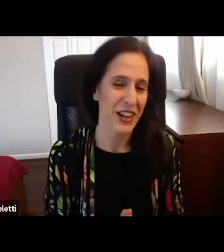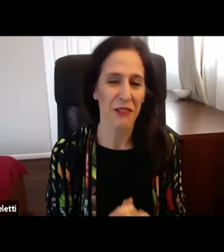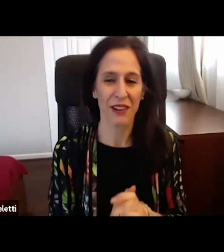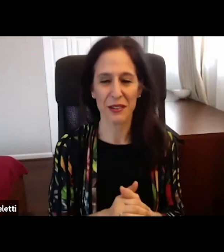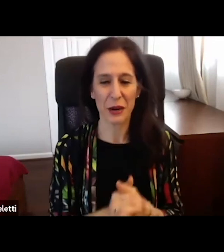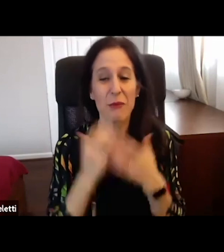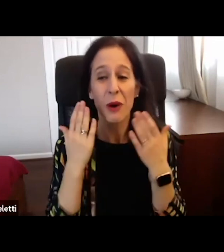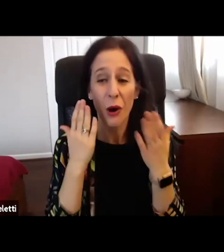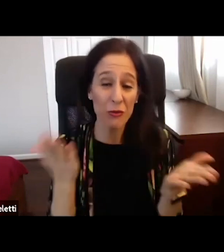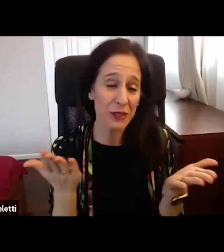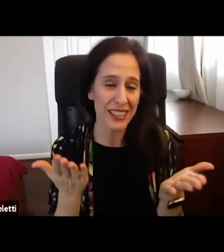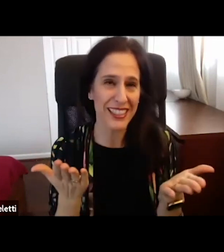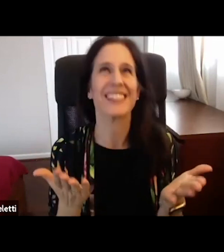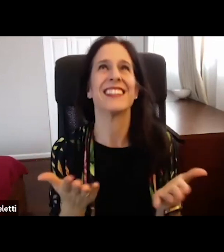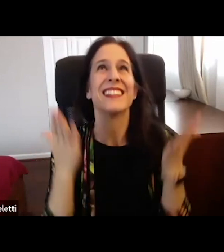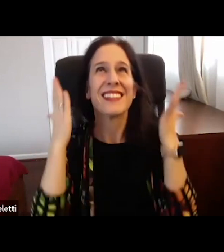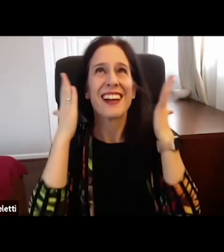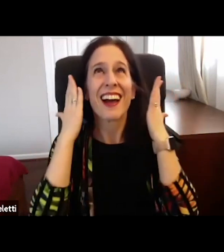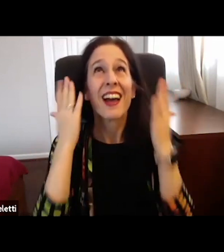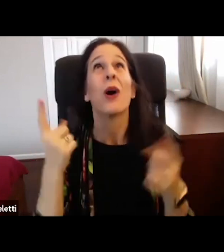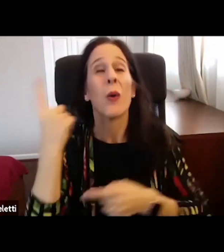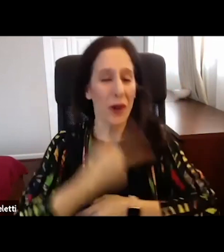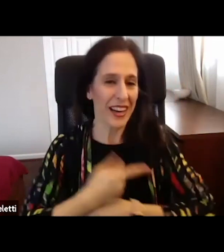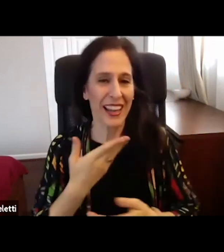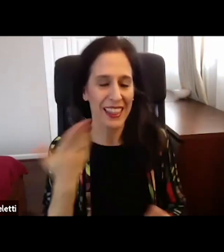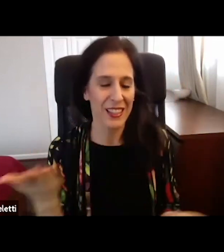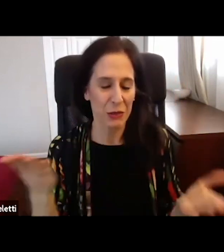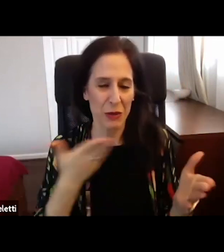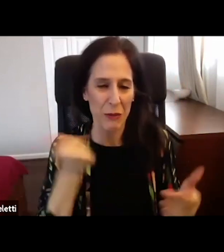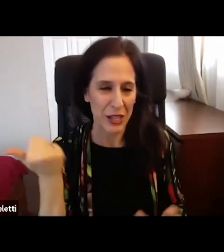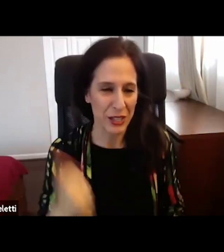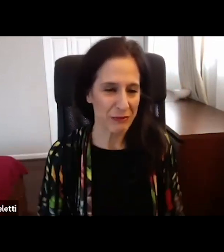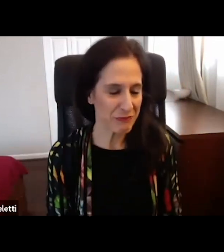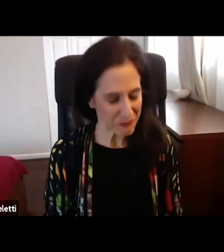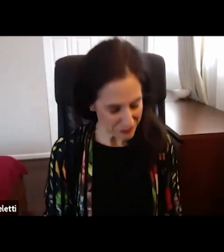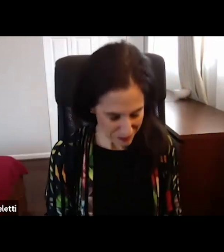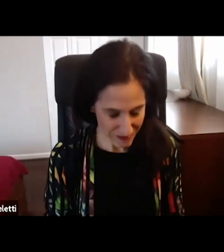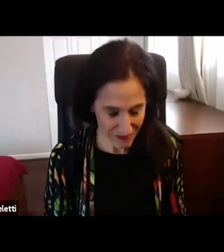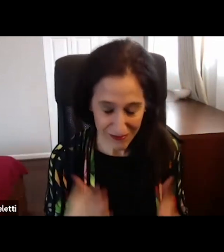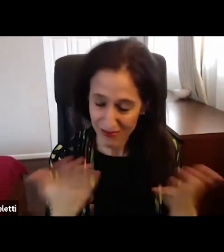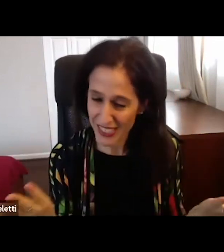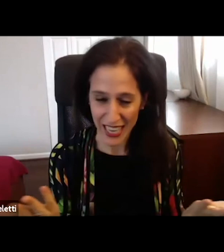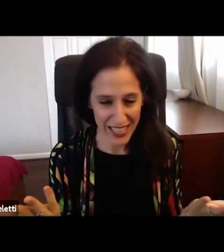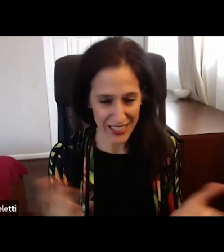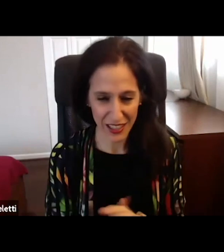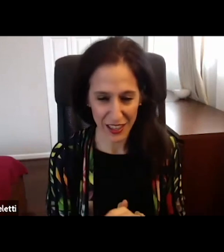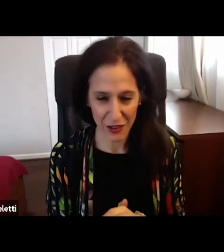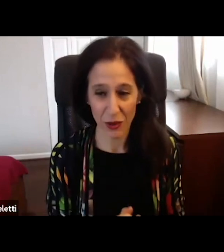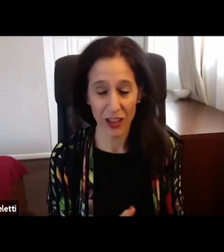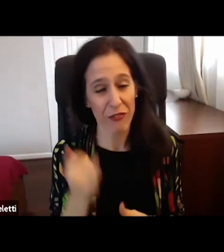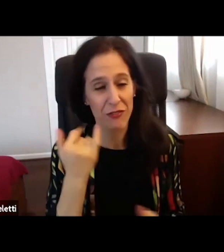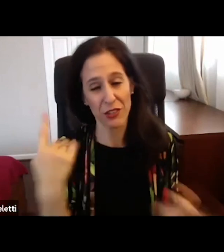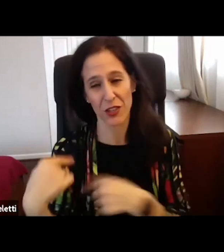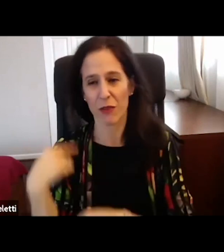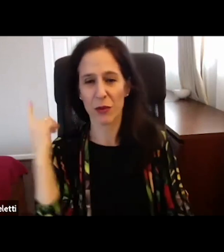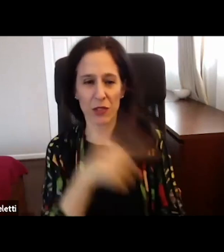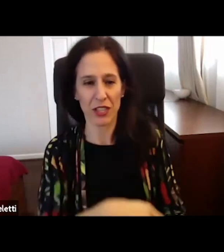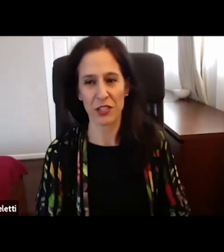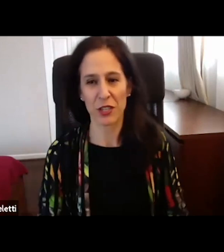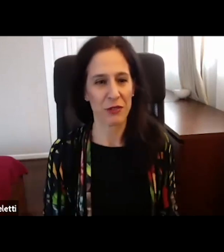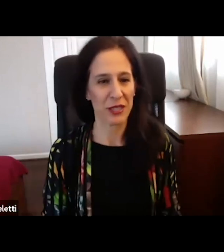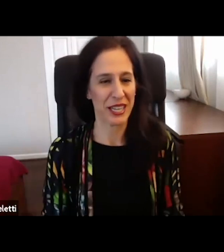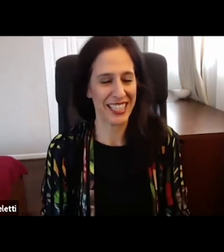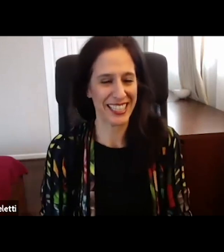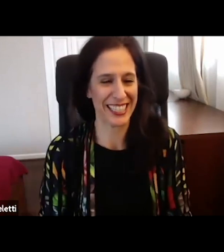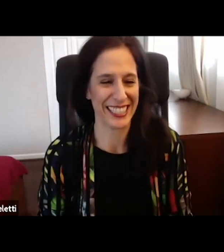well hopefully one day things will be better and uh if you don't come over we'll try to come over